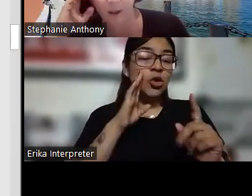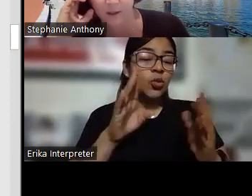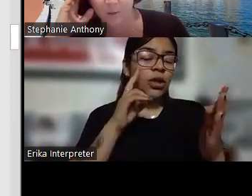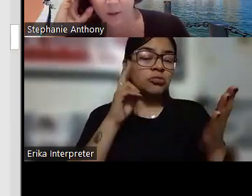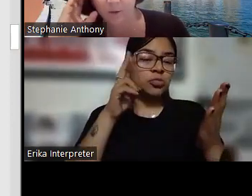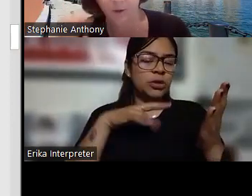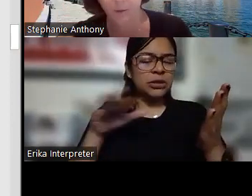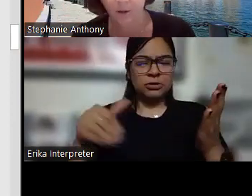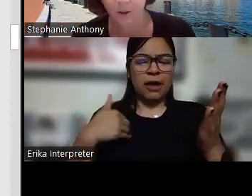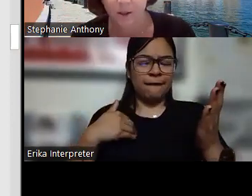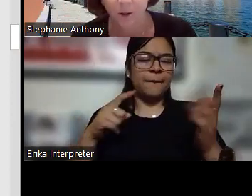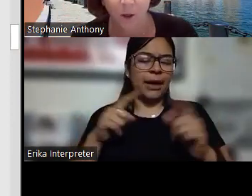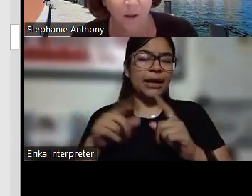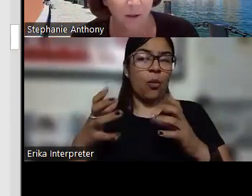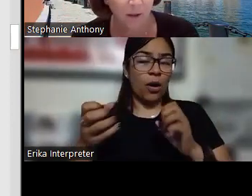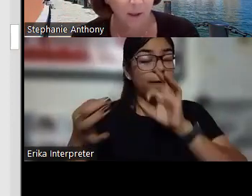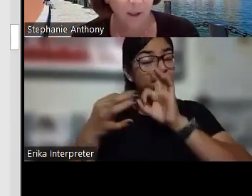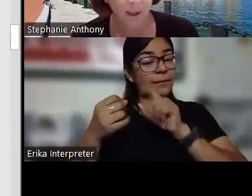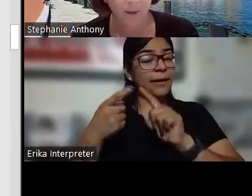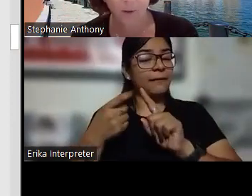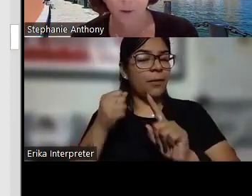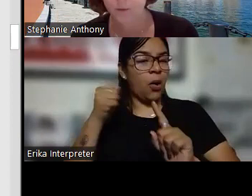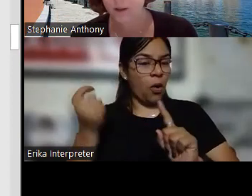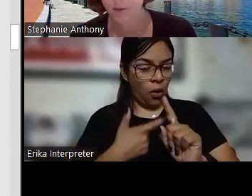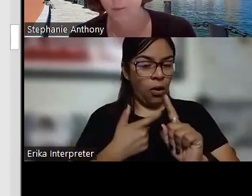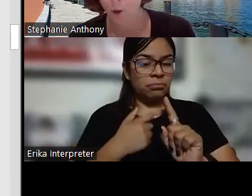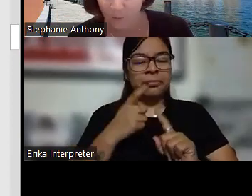obviously want your feedback and thoughts on all um and you don't have to give them all of